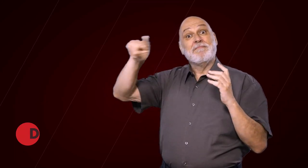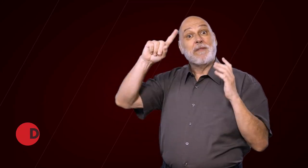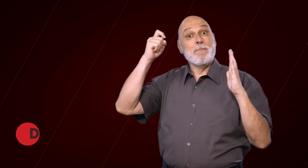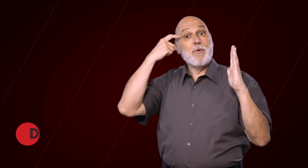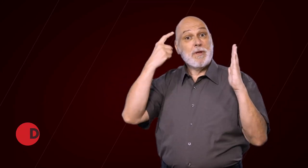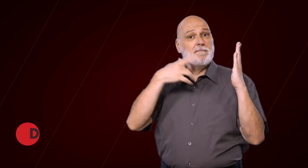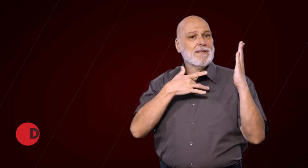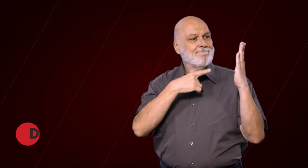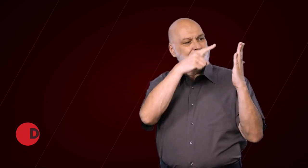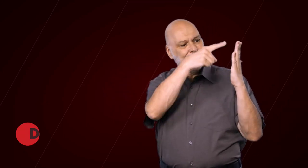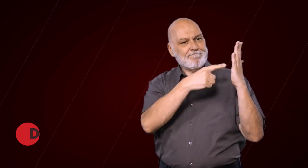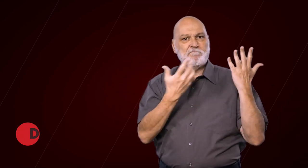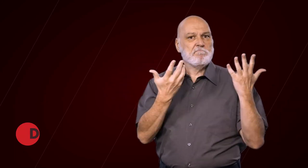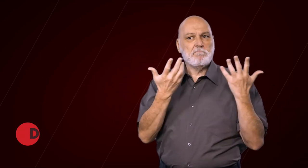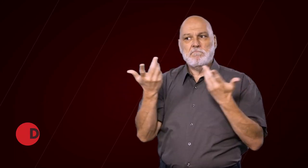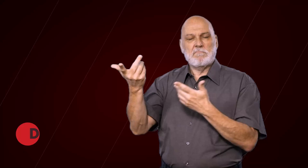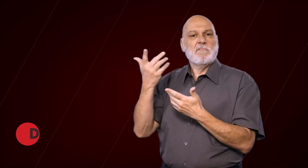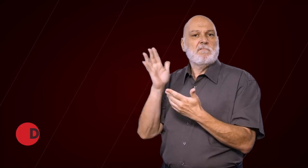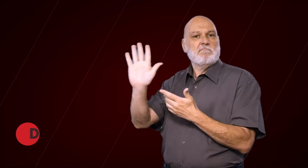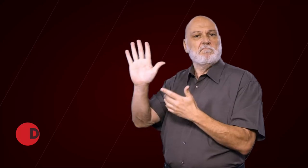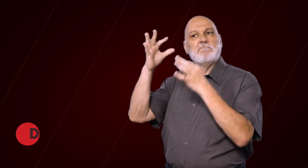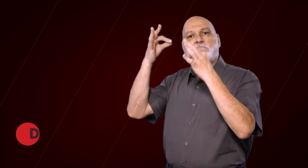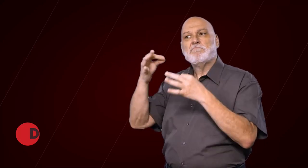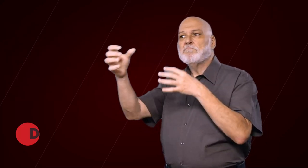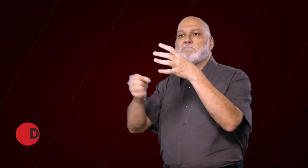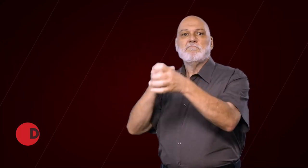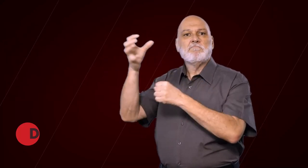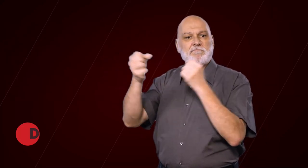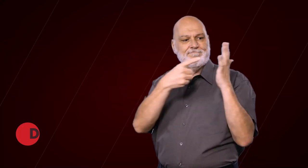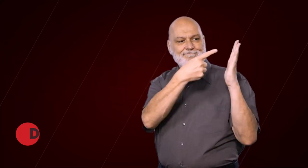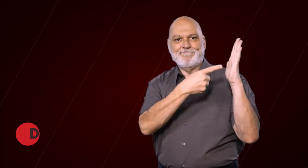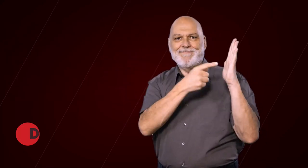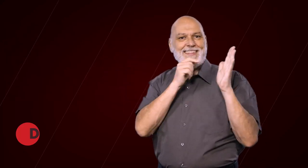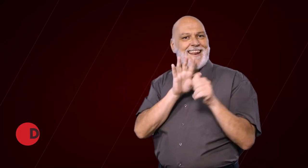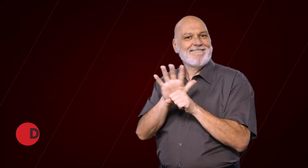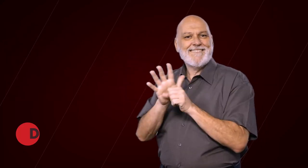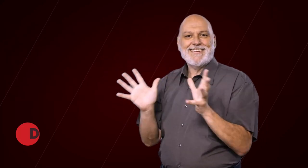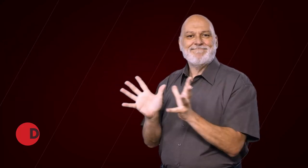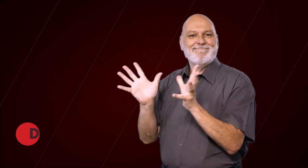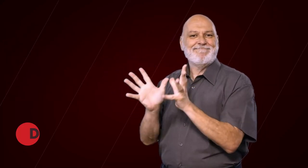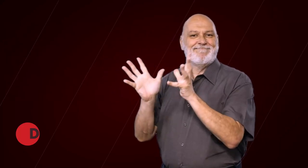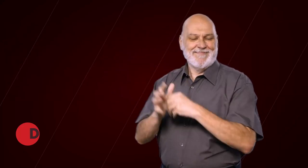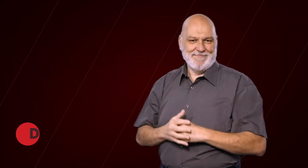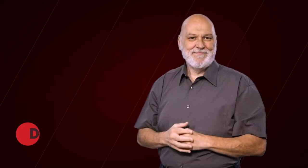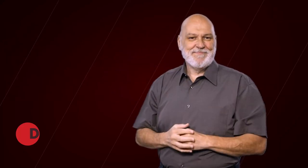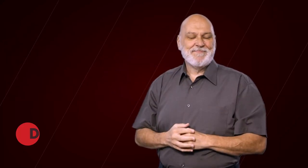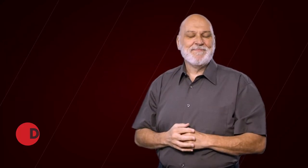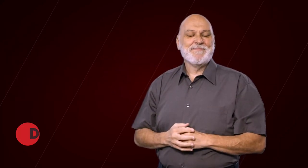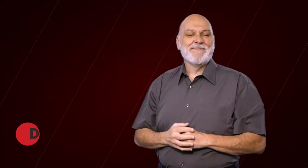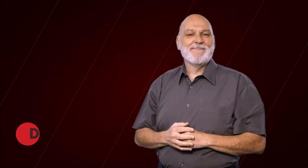There is little incentive to motivate employers.